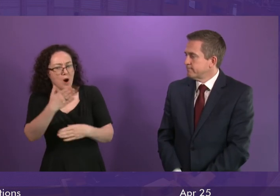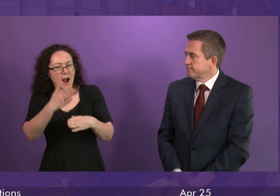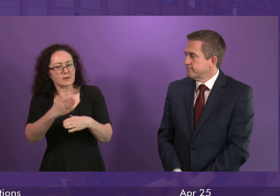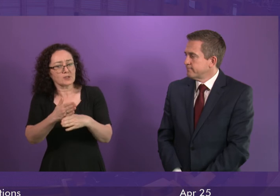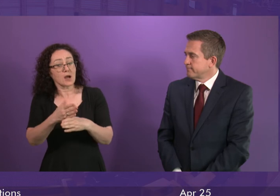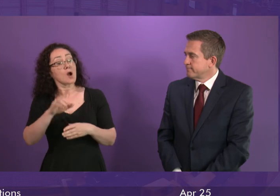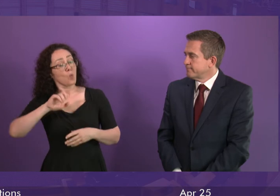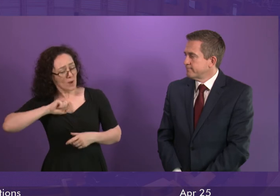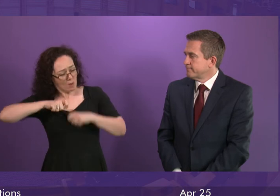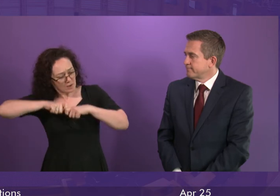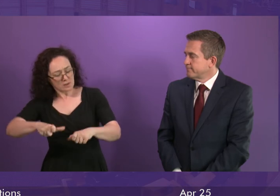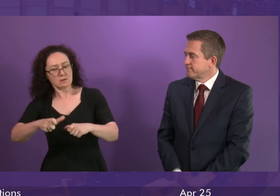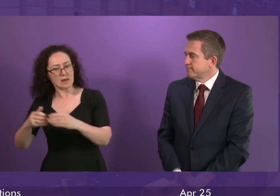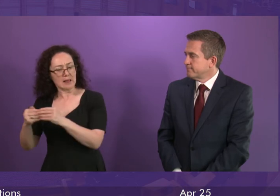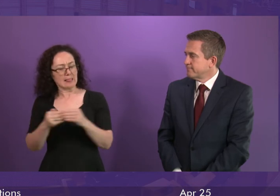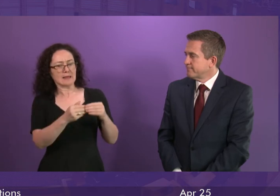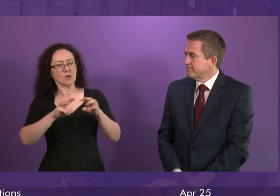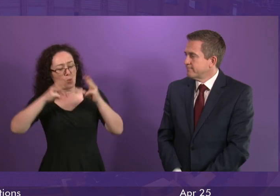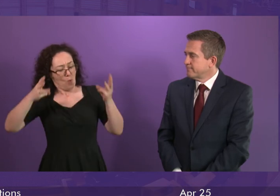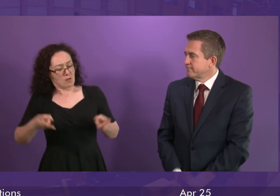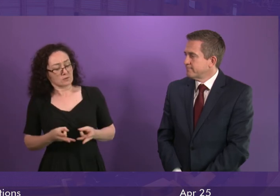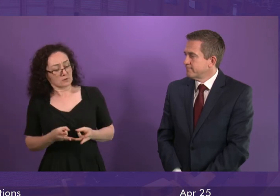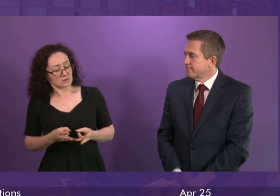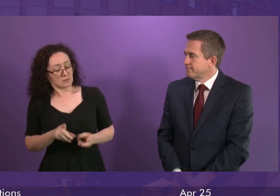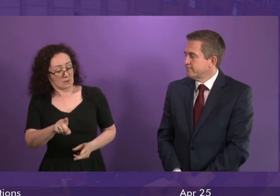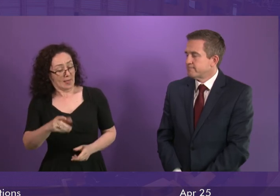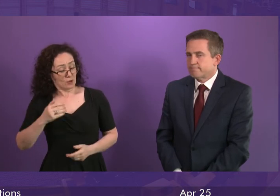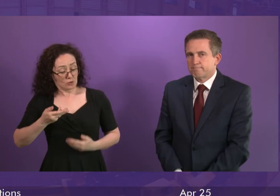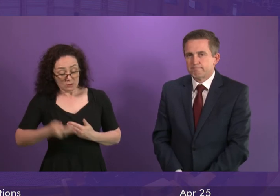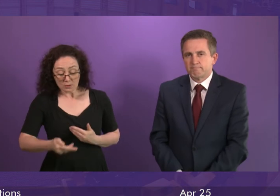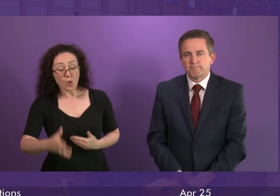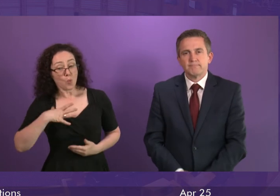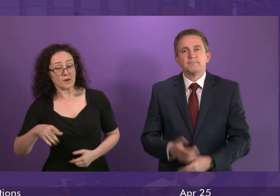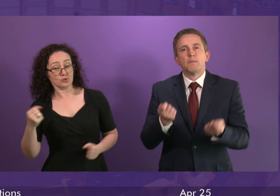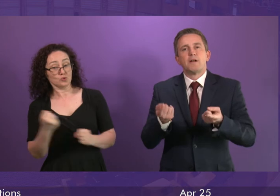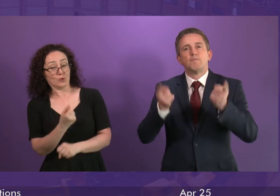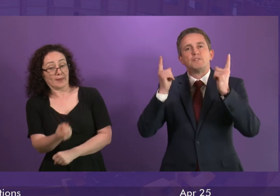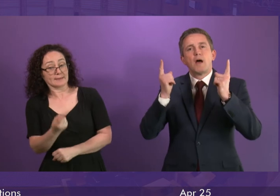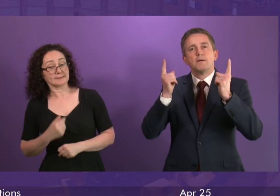to be the world leader and to take the action that the next generation wants. The Presiding Officer: We have further supplementaries.